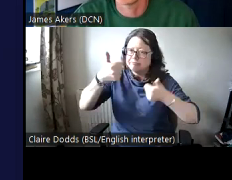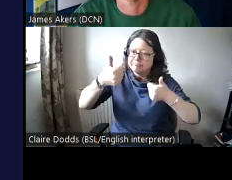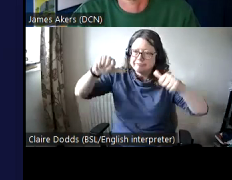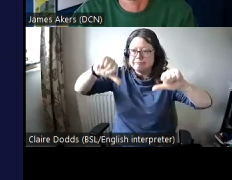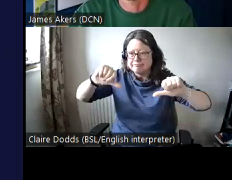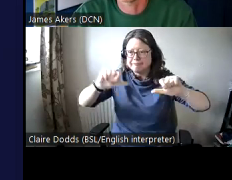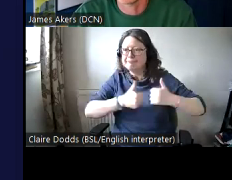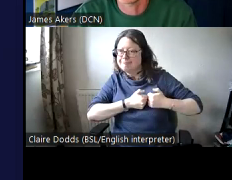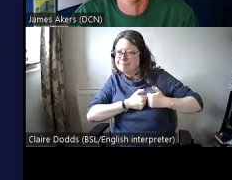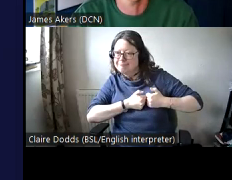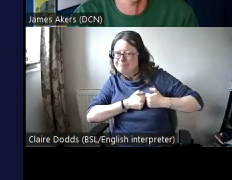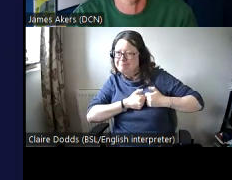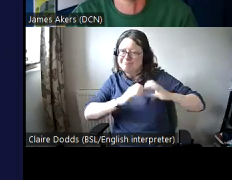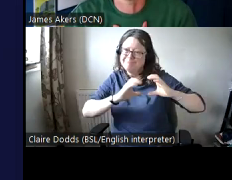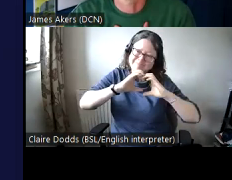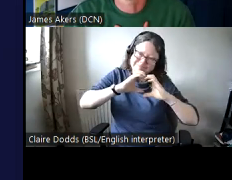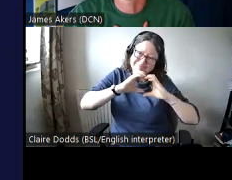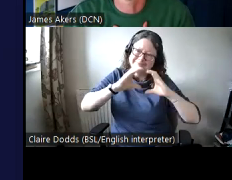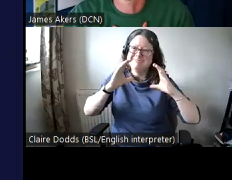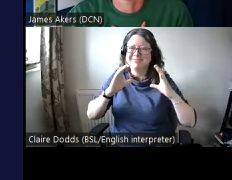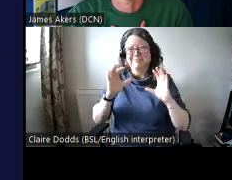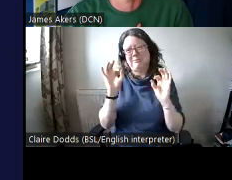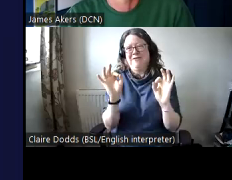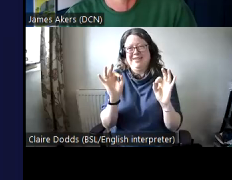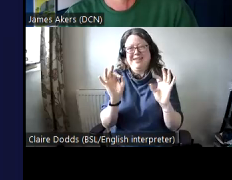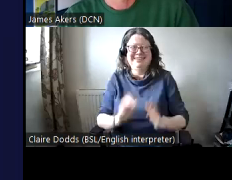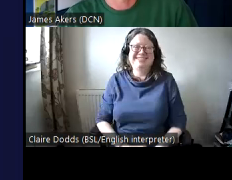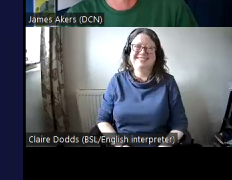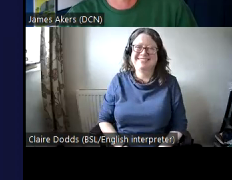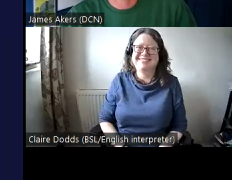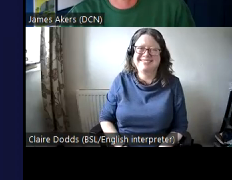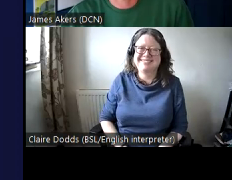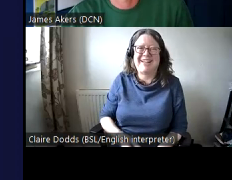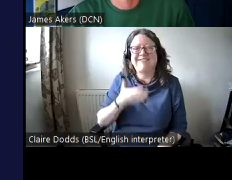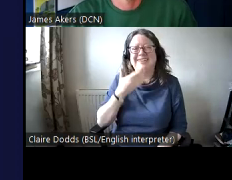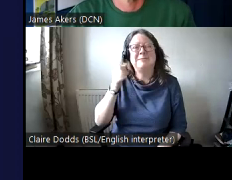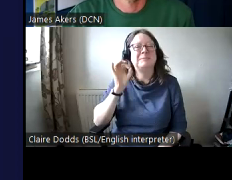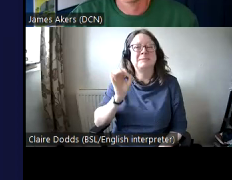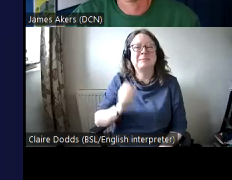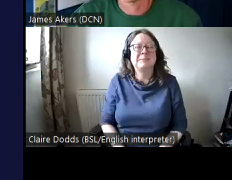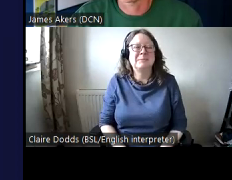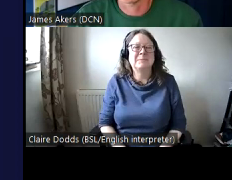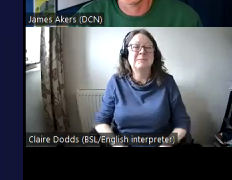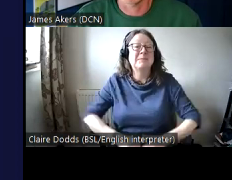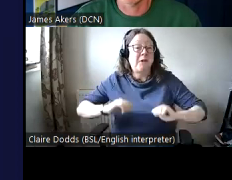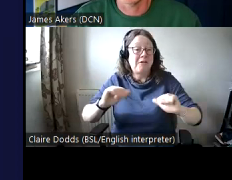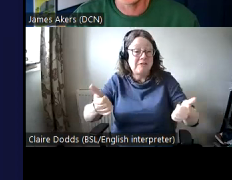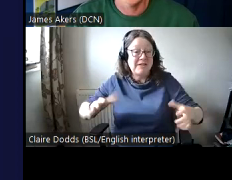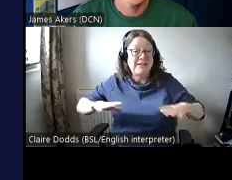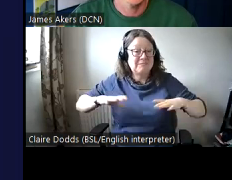Yes. Love heart straight away. Perfect, thank you. Lovely, excellent. Let's get going, everybody.